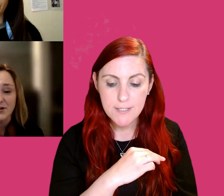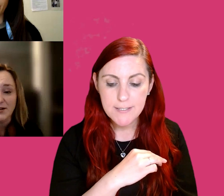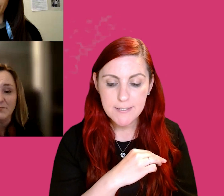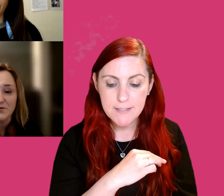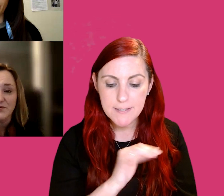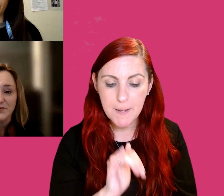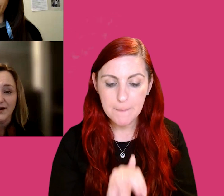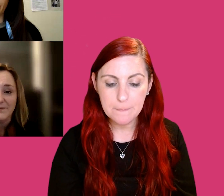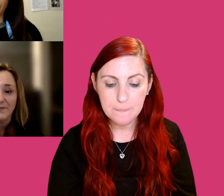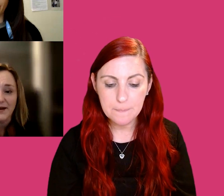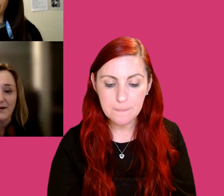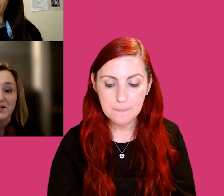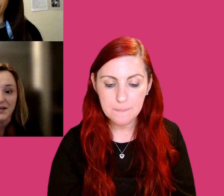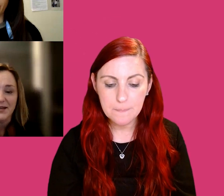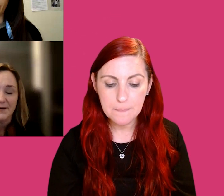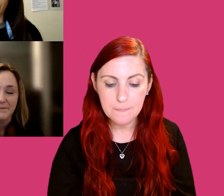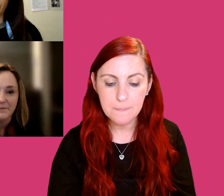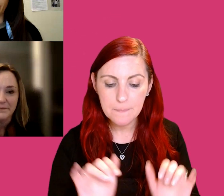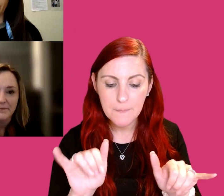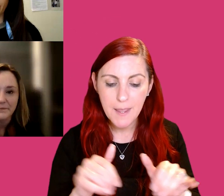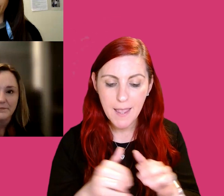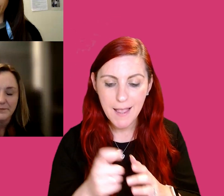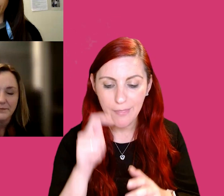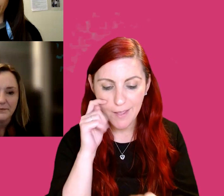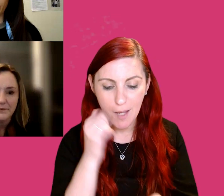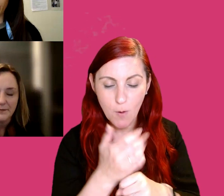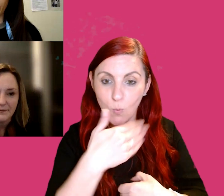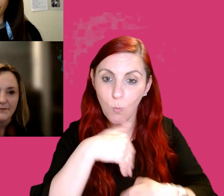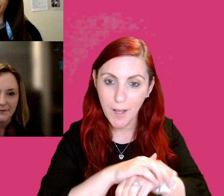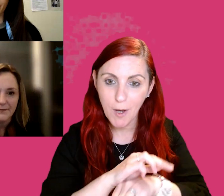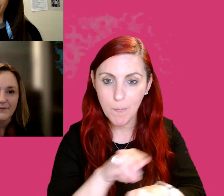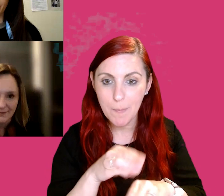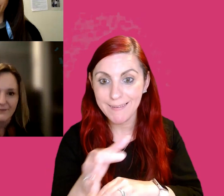be done and improve um absolutely think about where people get their information and and go